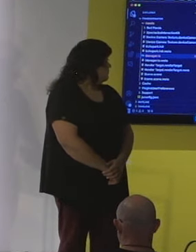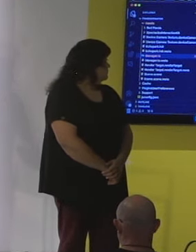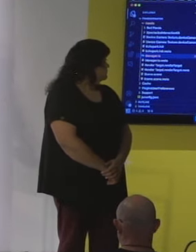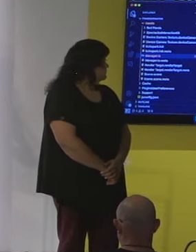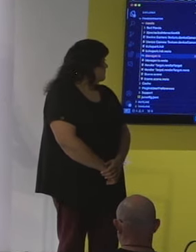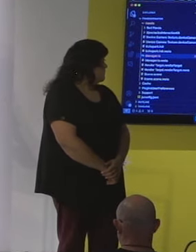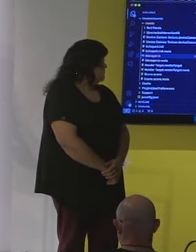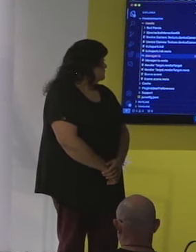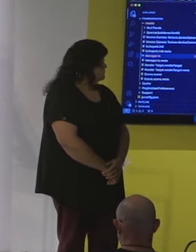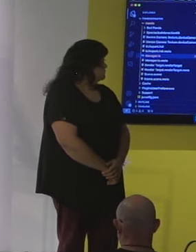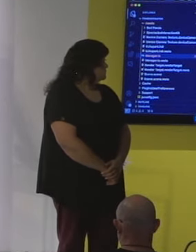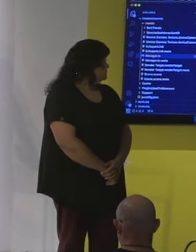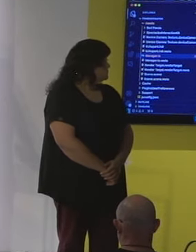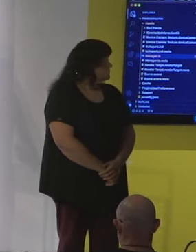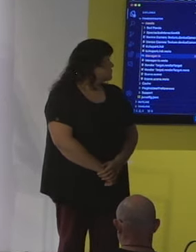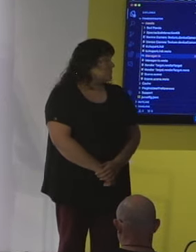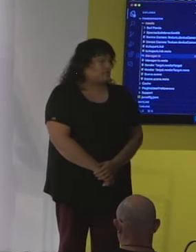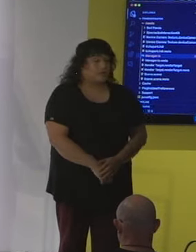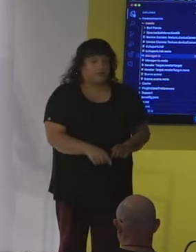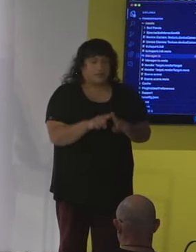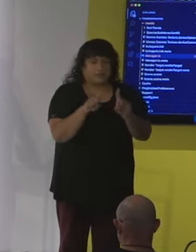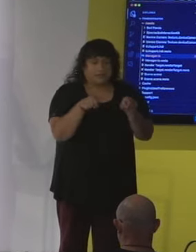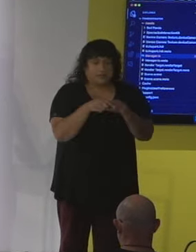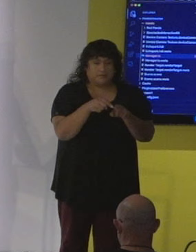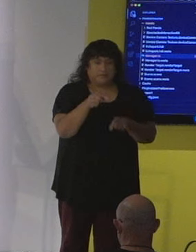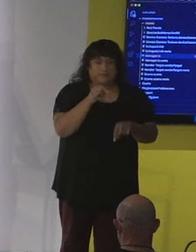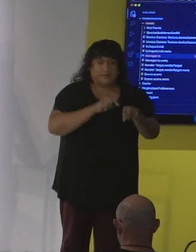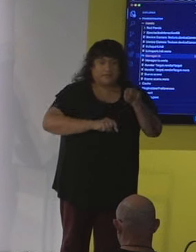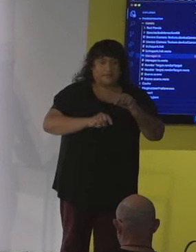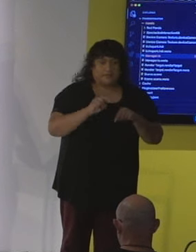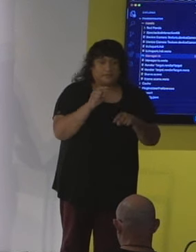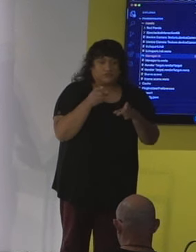container back direction, and let's do uniform scale.